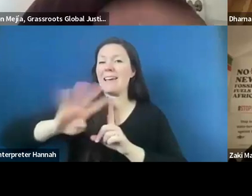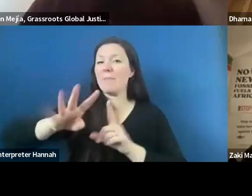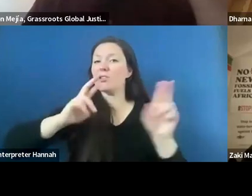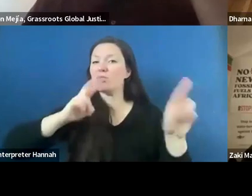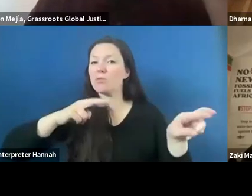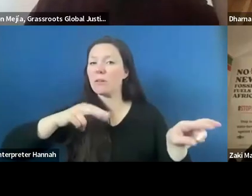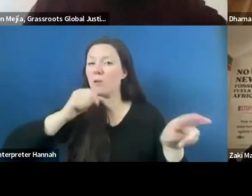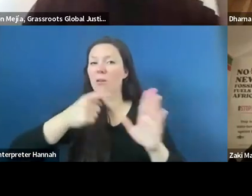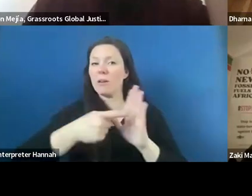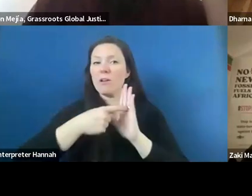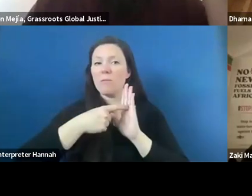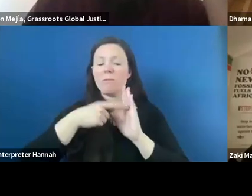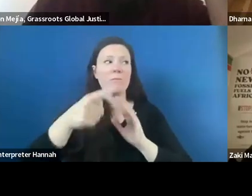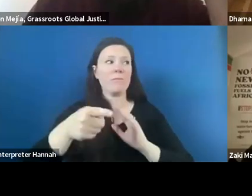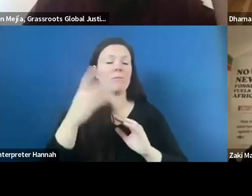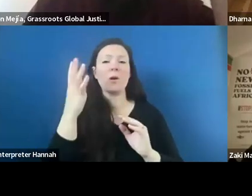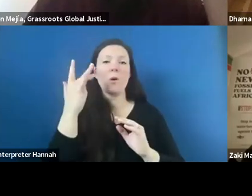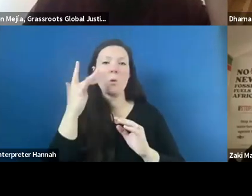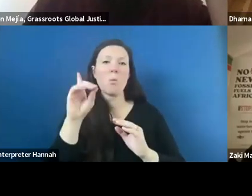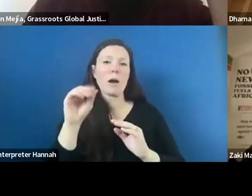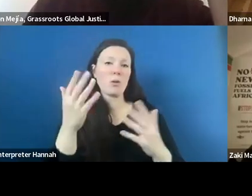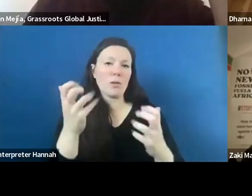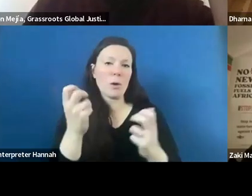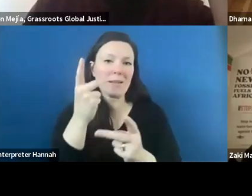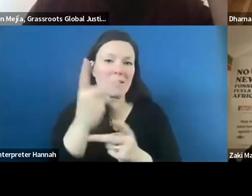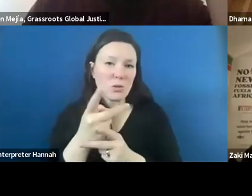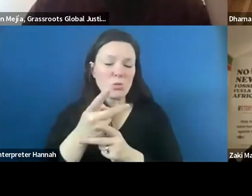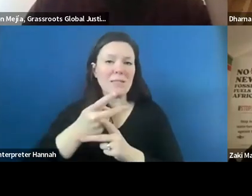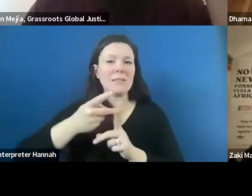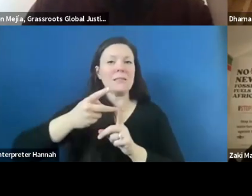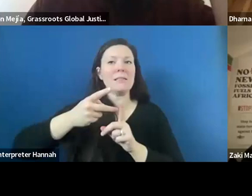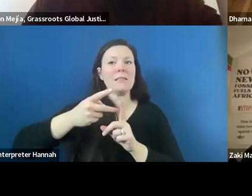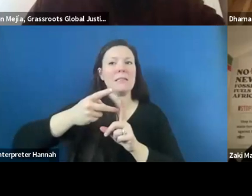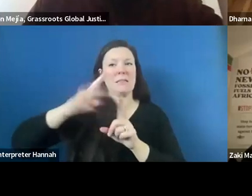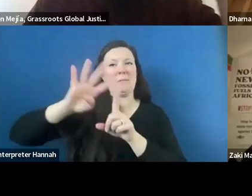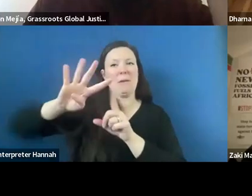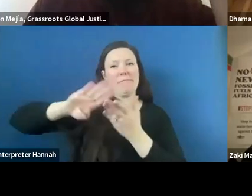Now why did they want to keep emissions out of the national country reports?